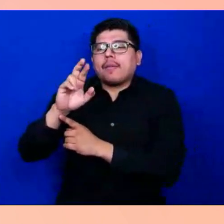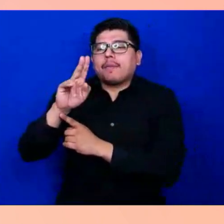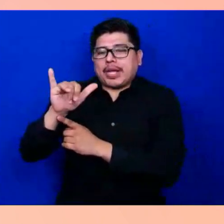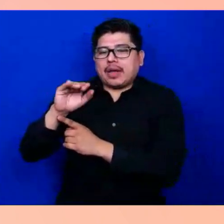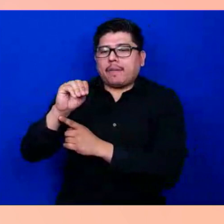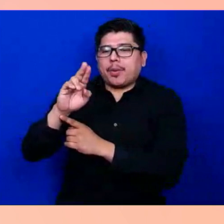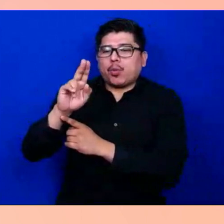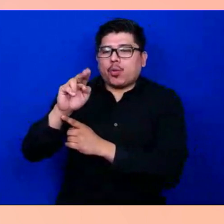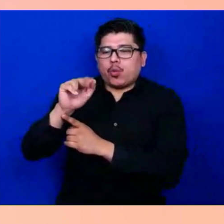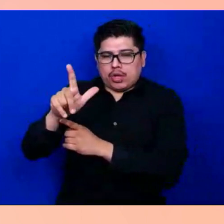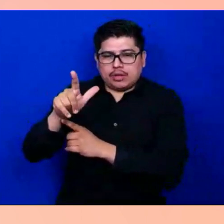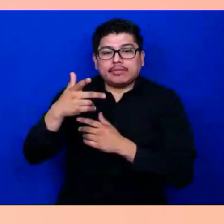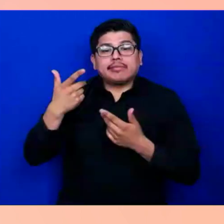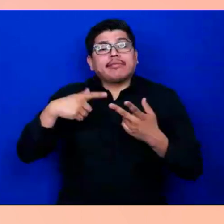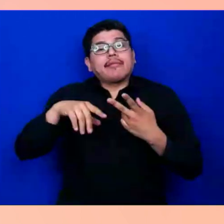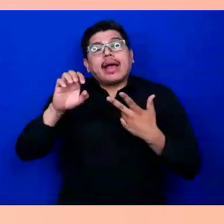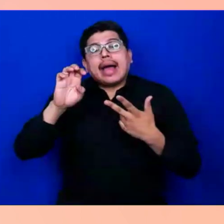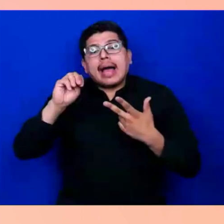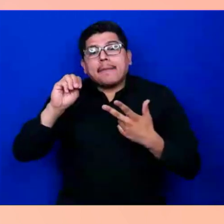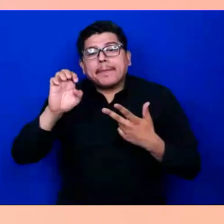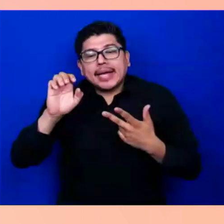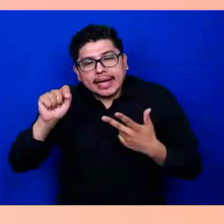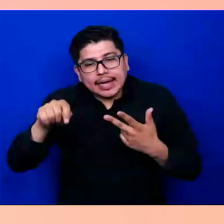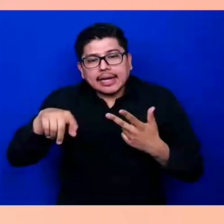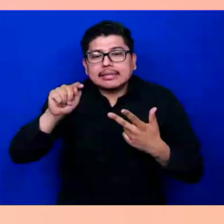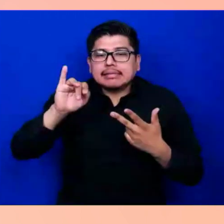Four lastly, policy.